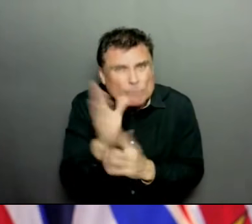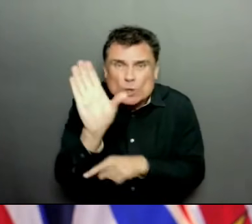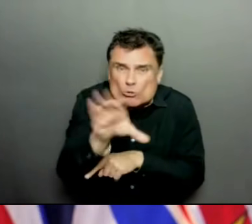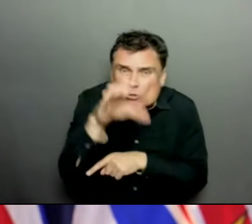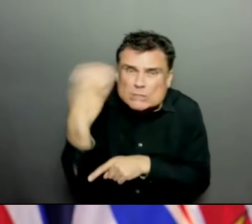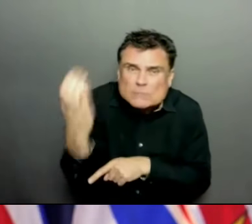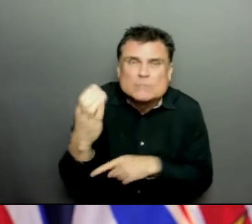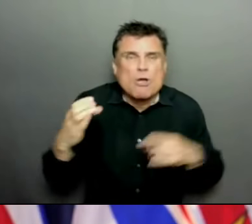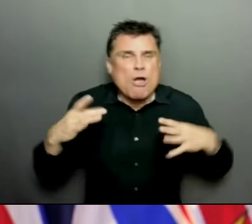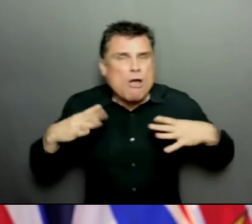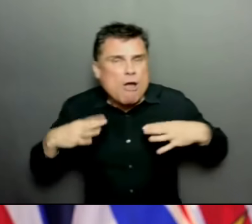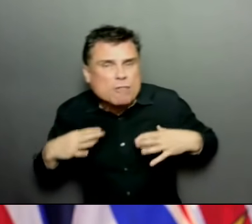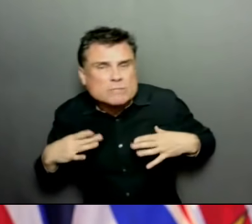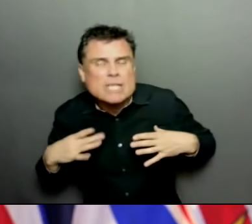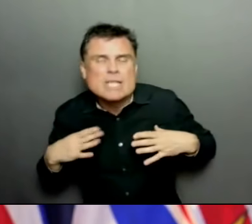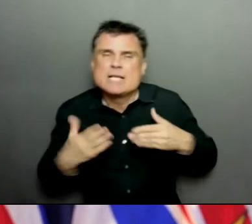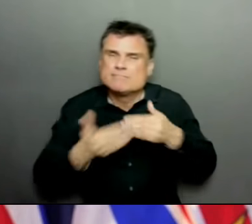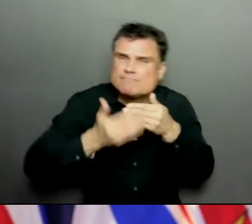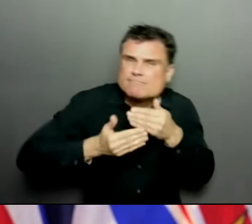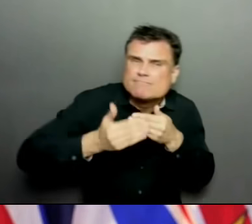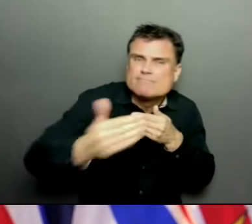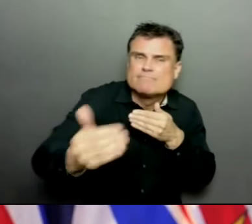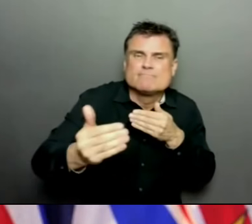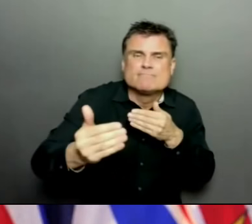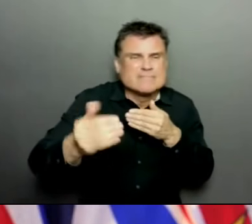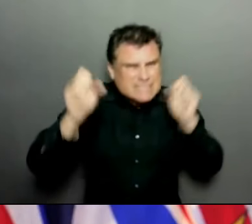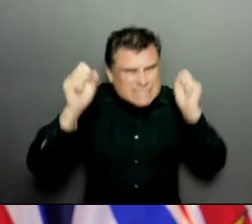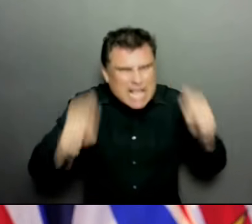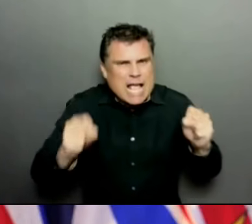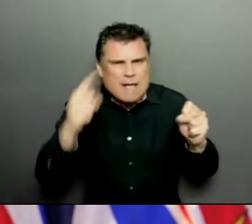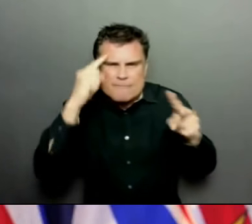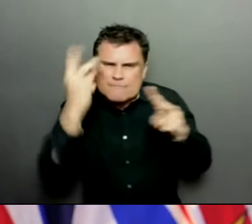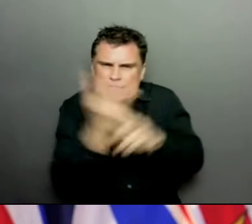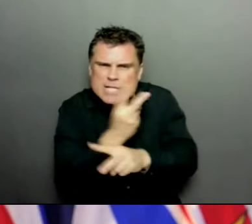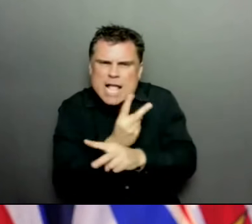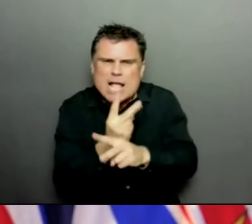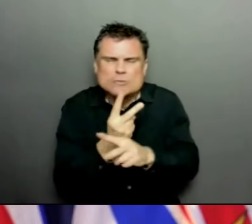as Dr. Henry has suggested as many other people suggested.